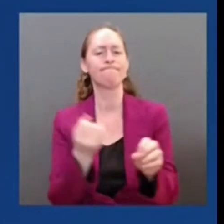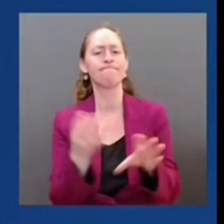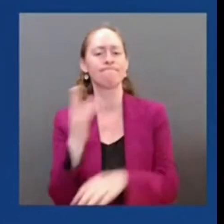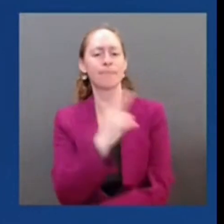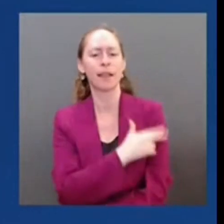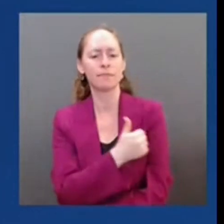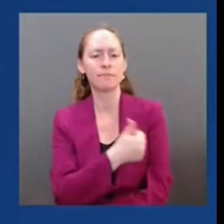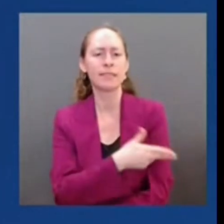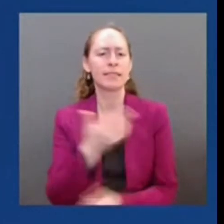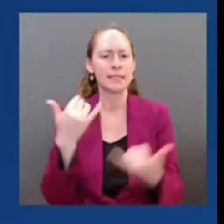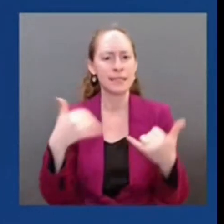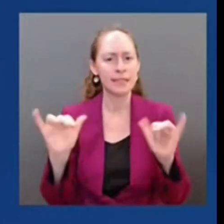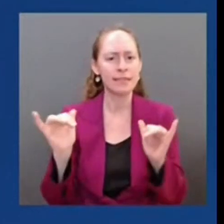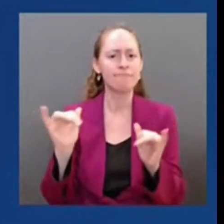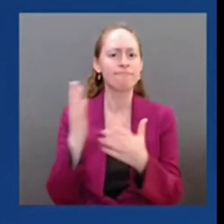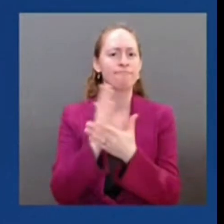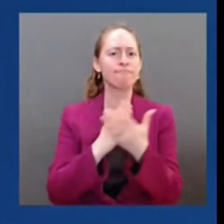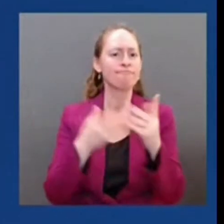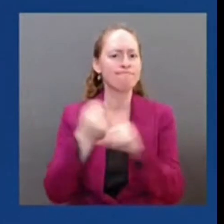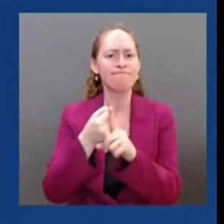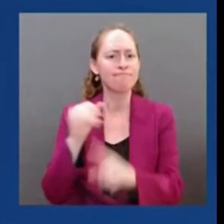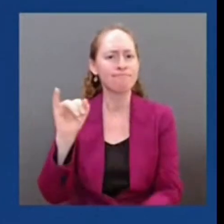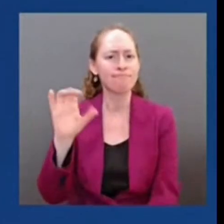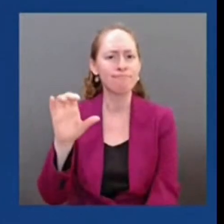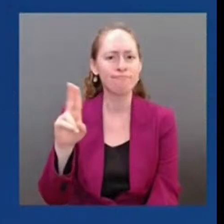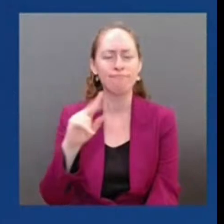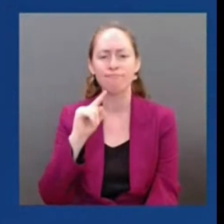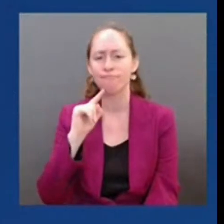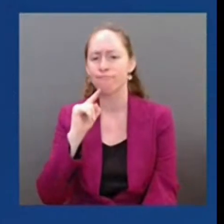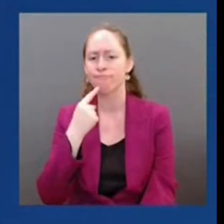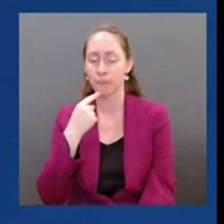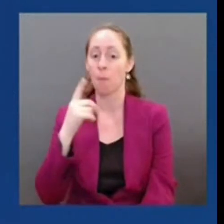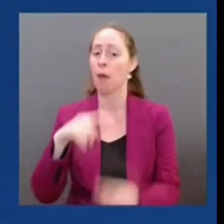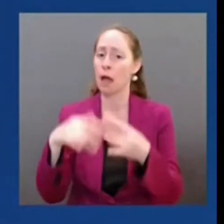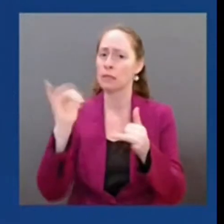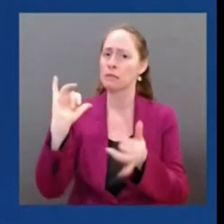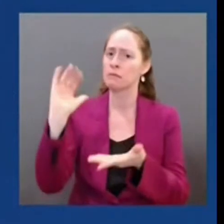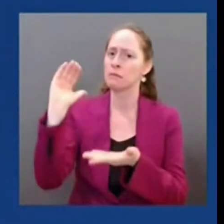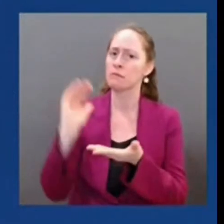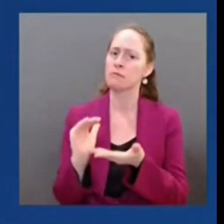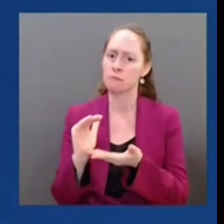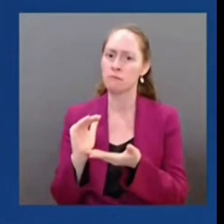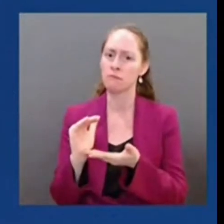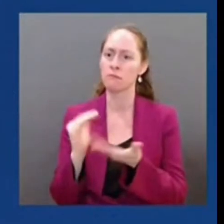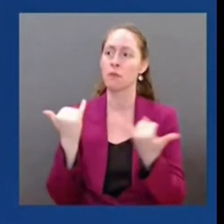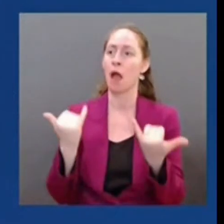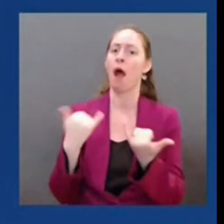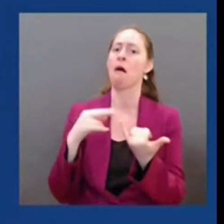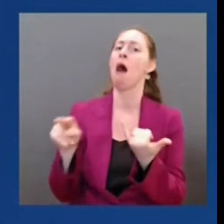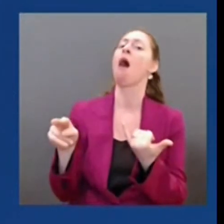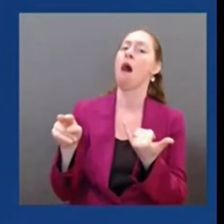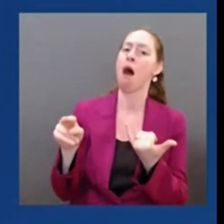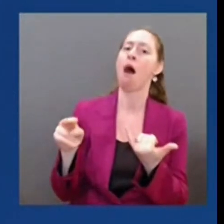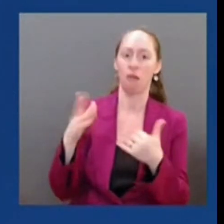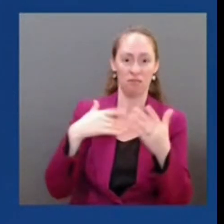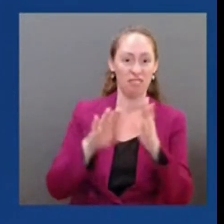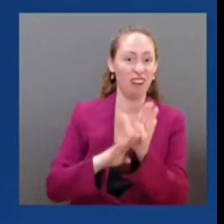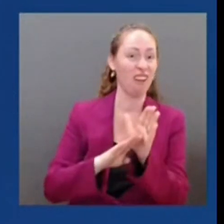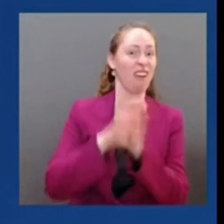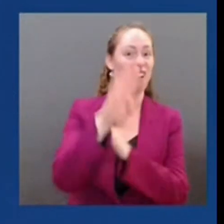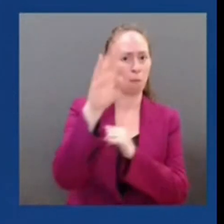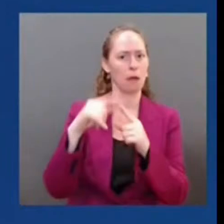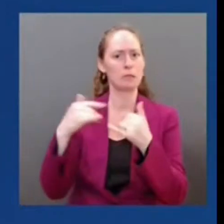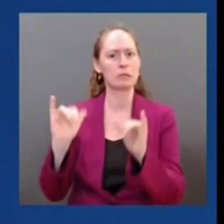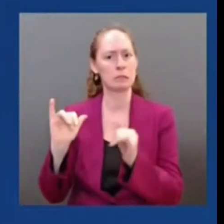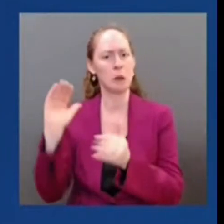YOU LOOK AT ICU CARE, THE RATE